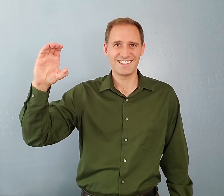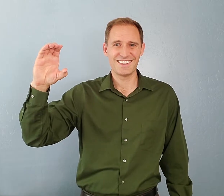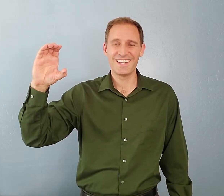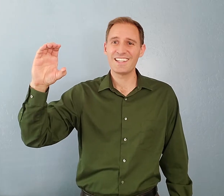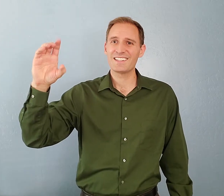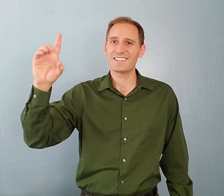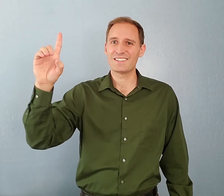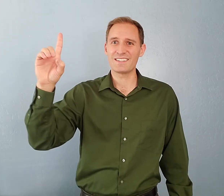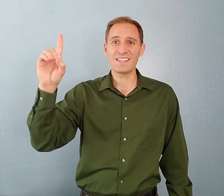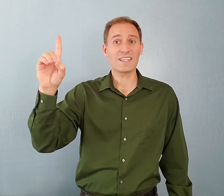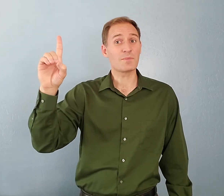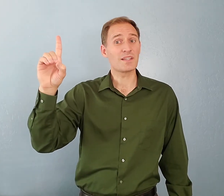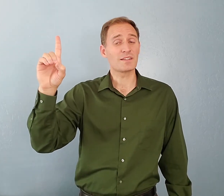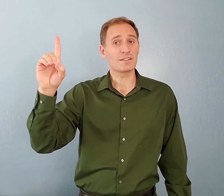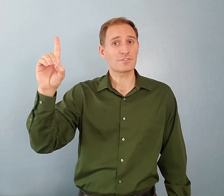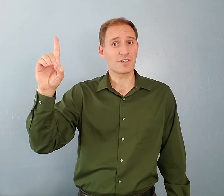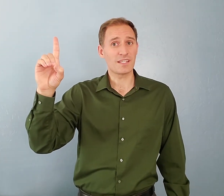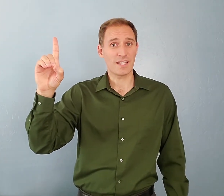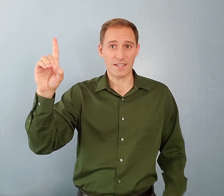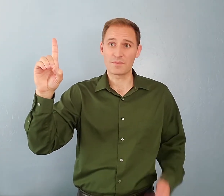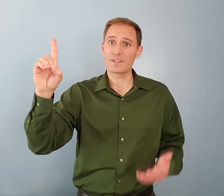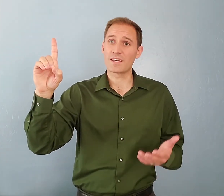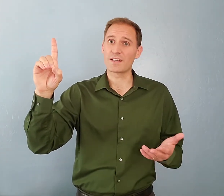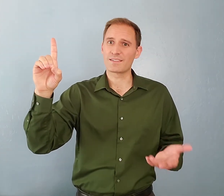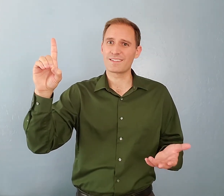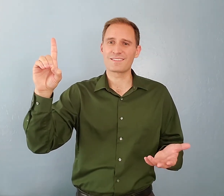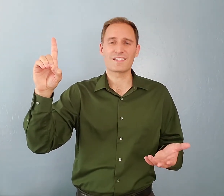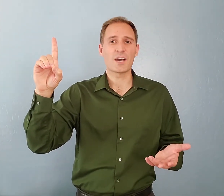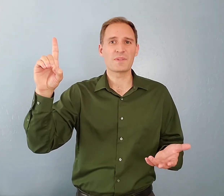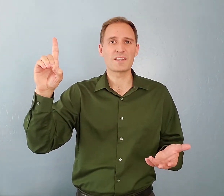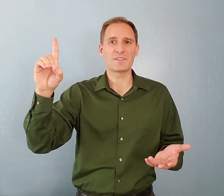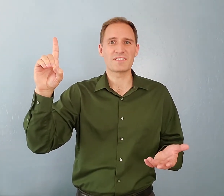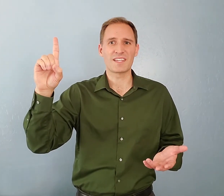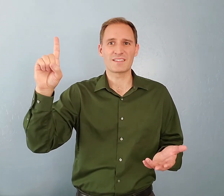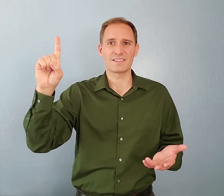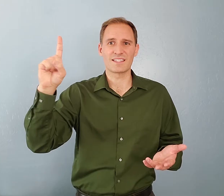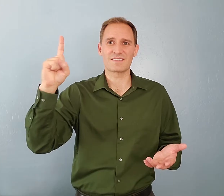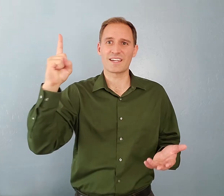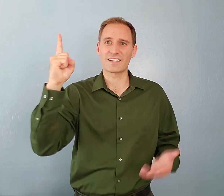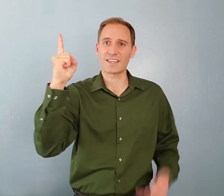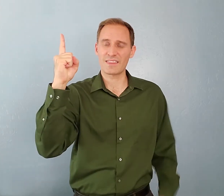D can be a little tricky and it's commonly mistakenly signed like this